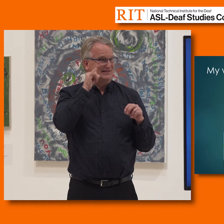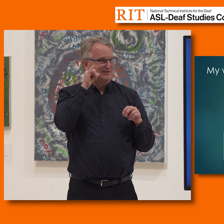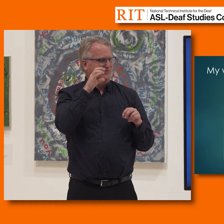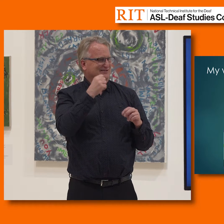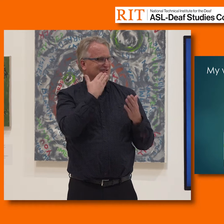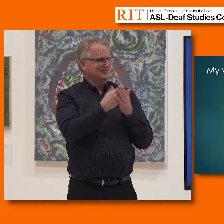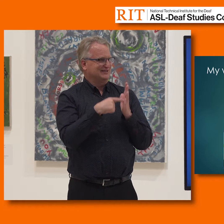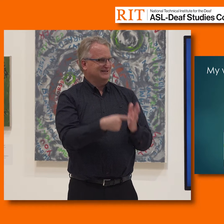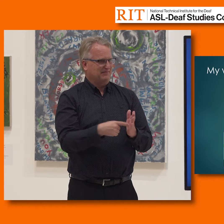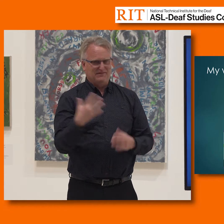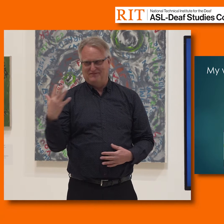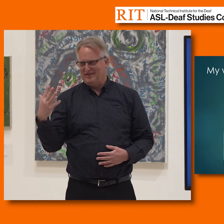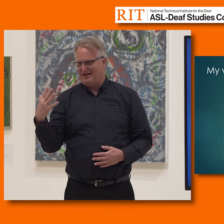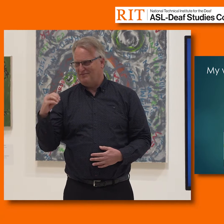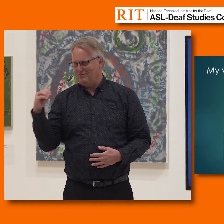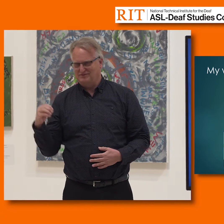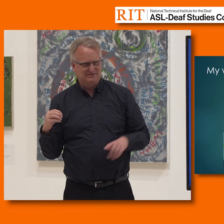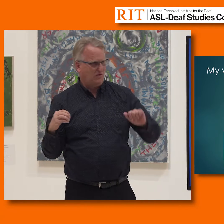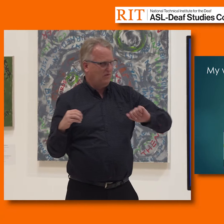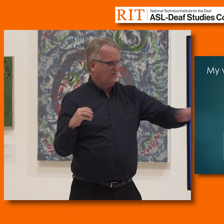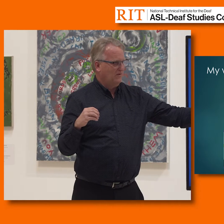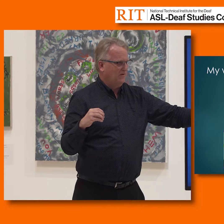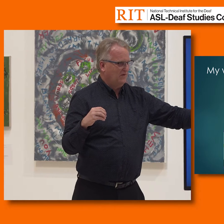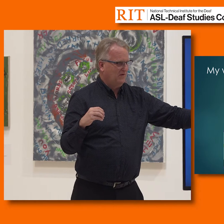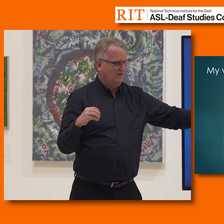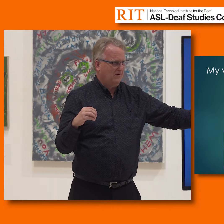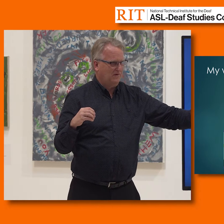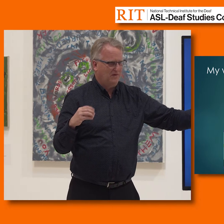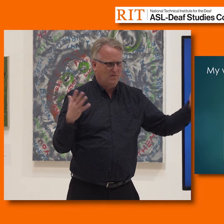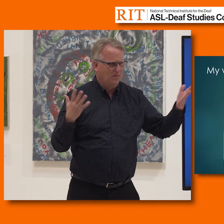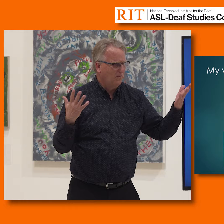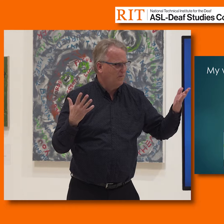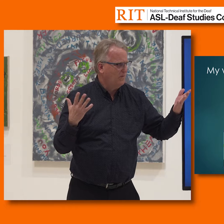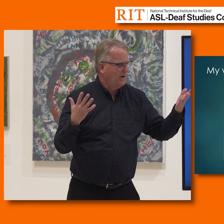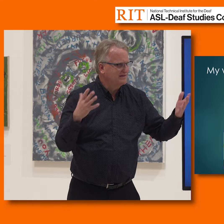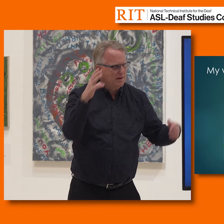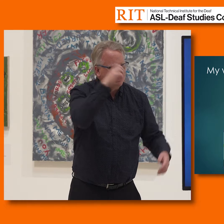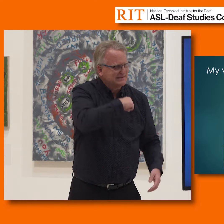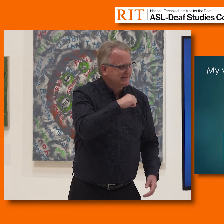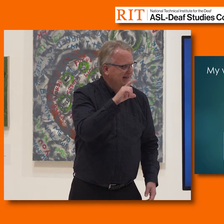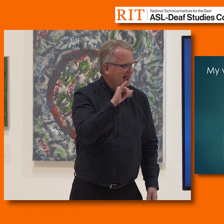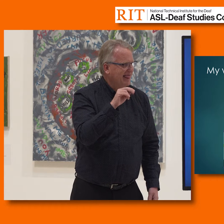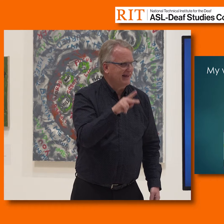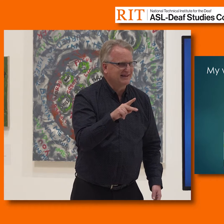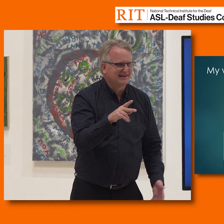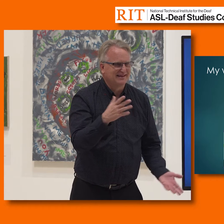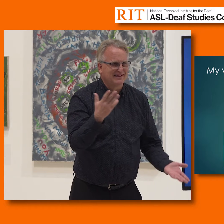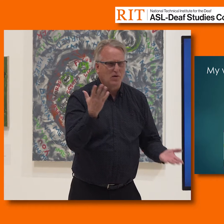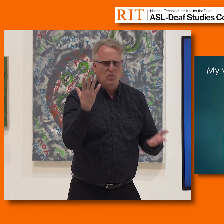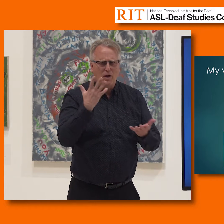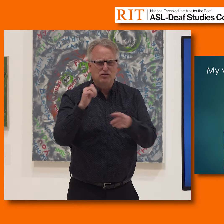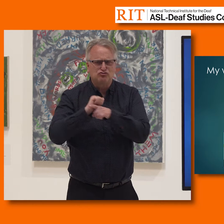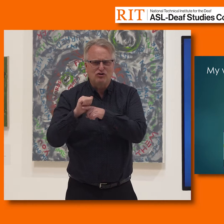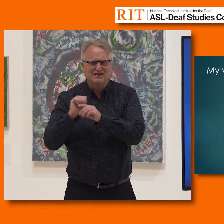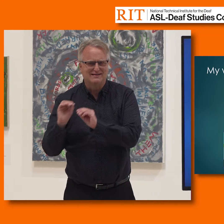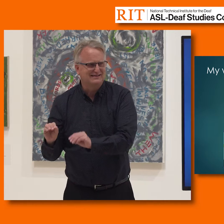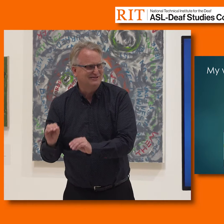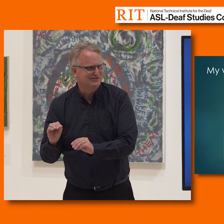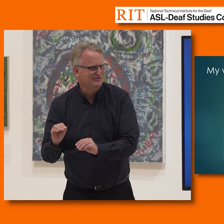So, that was a good example. Again, 5% of the Deaf people responded this way, but the interpreters responded in that same fashion. So, the question is,